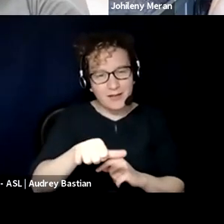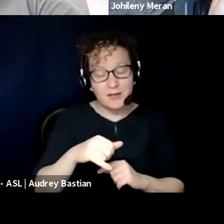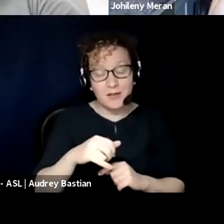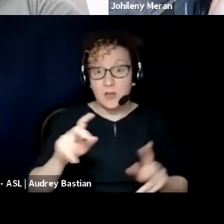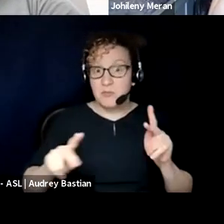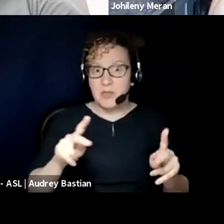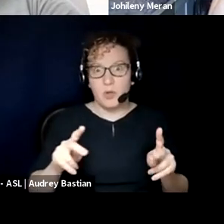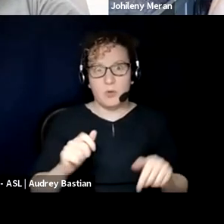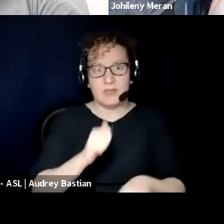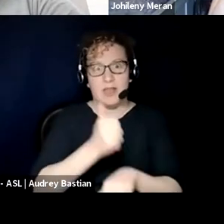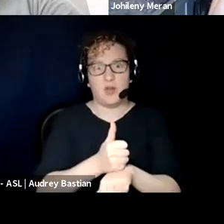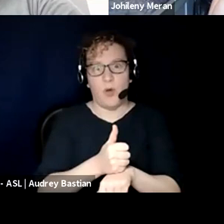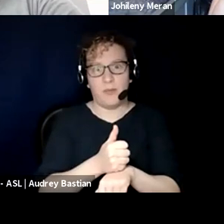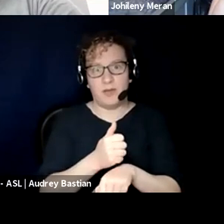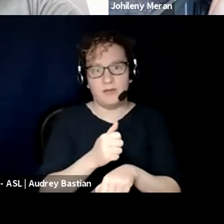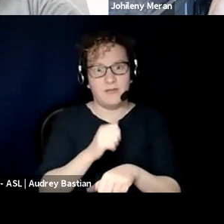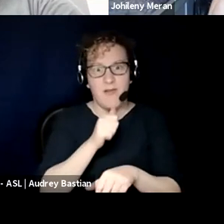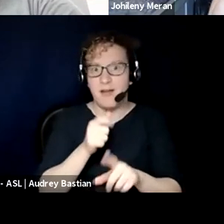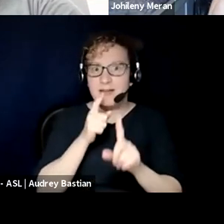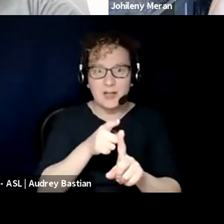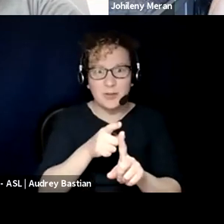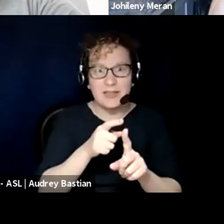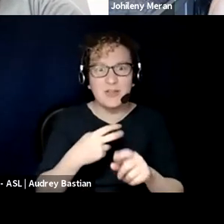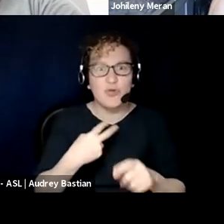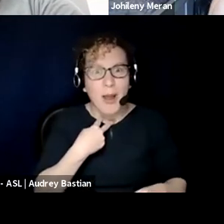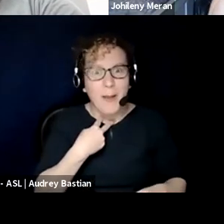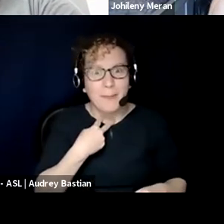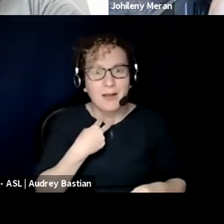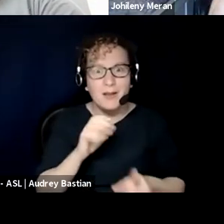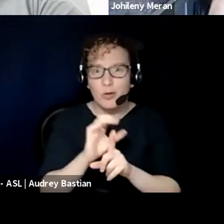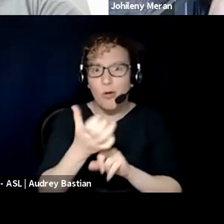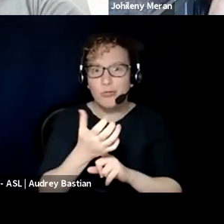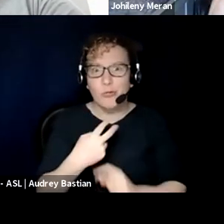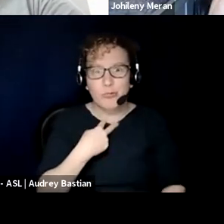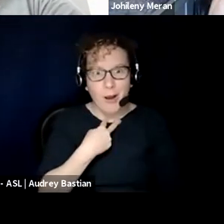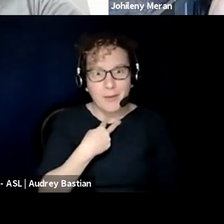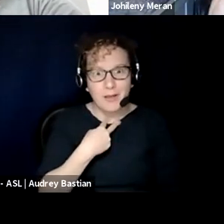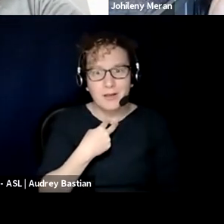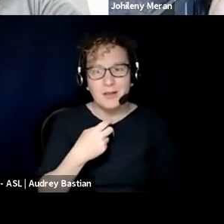will set you up unintentionally into a trap and some cultural trap because you are Black